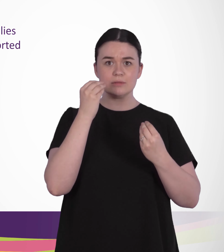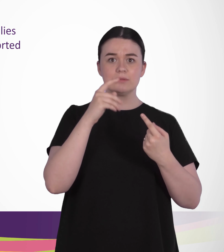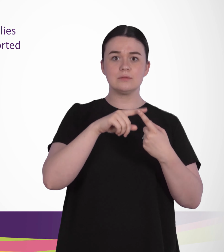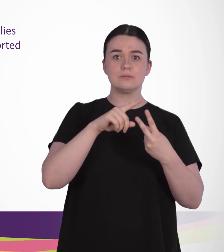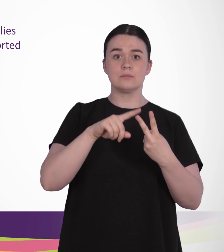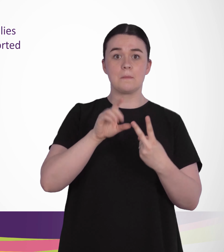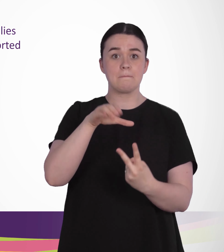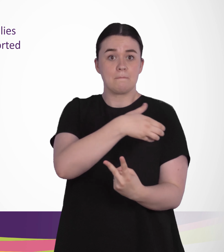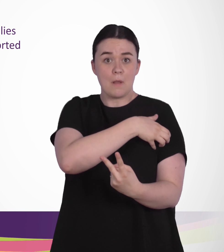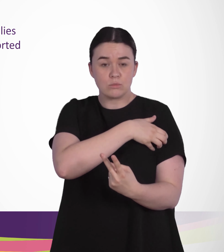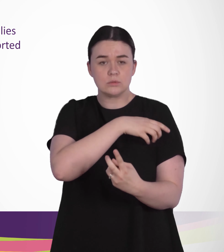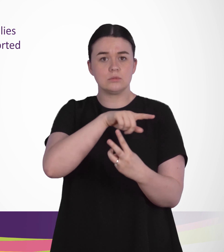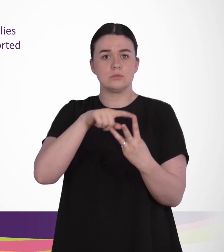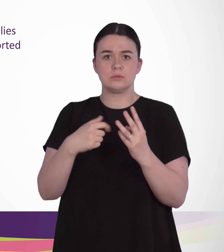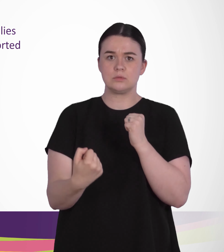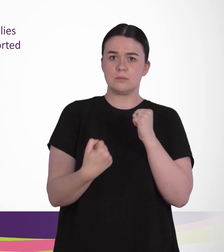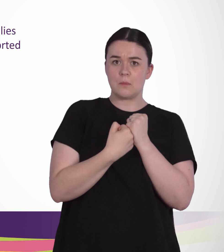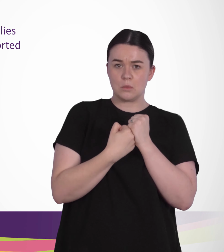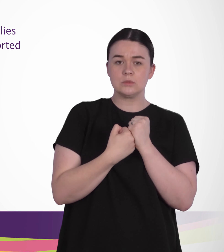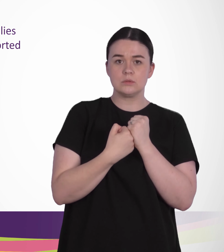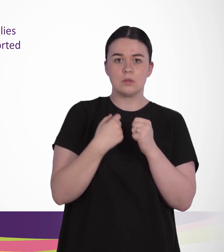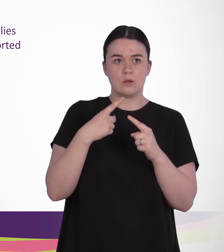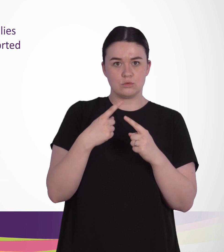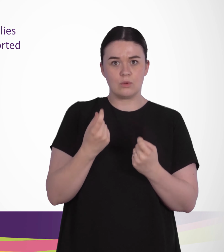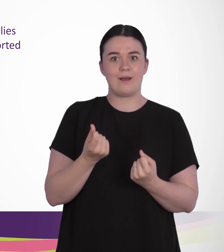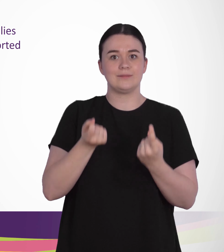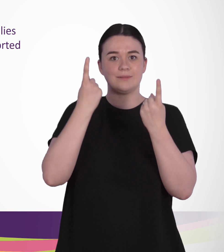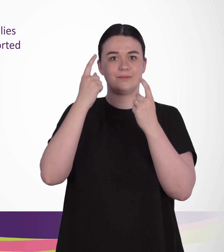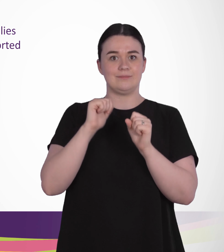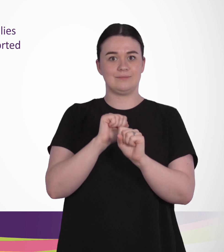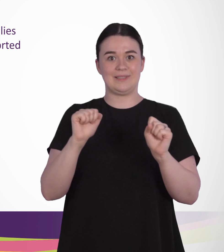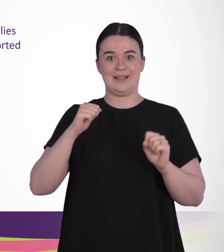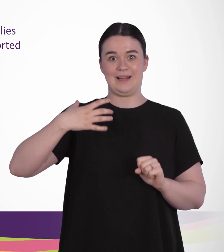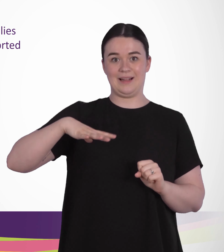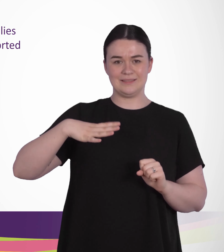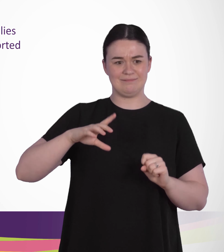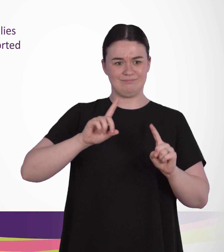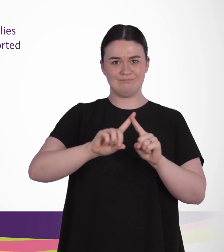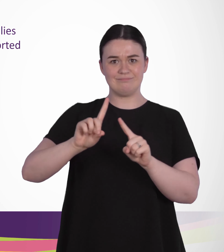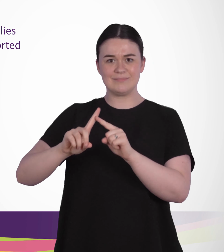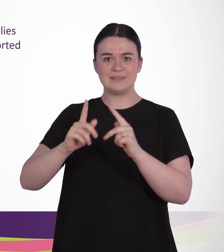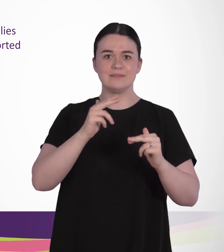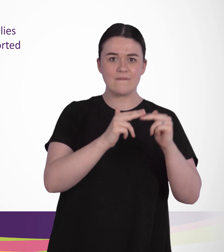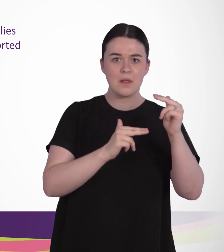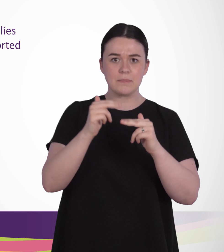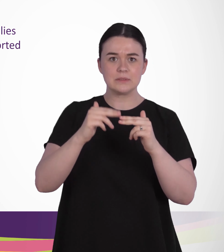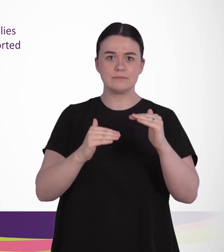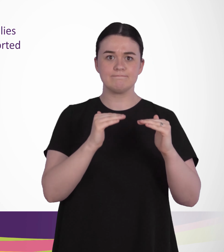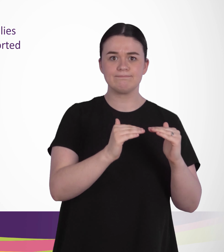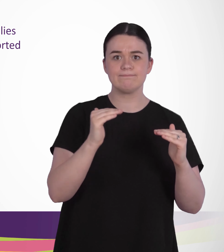empowered and supported to understand the needs, developmental milestones,